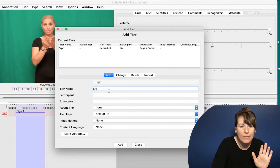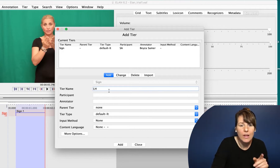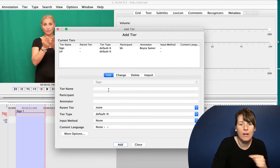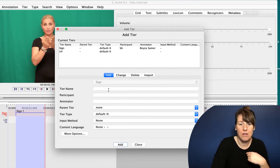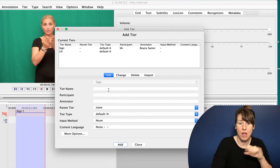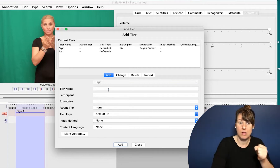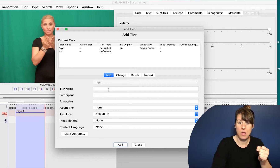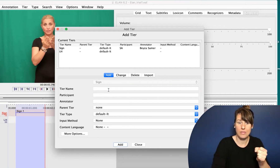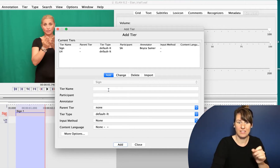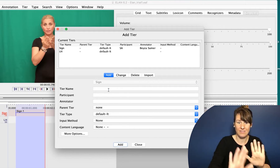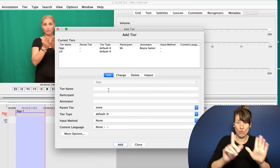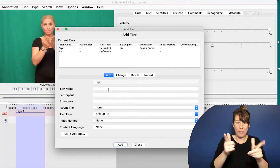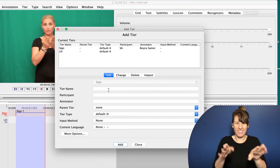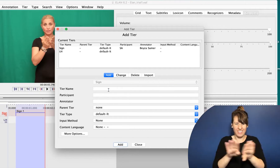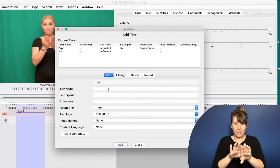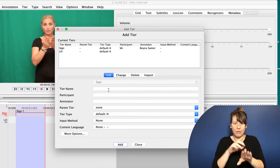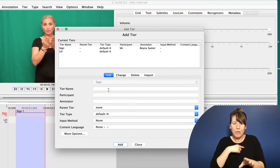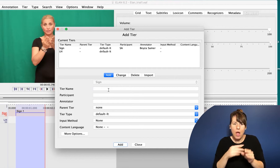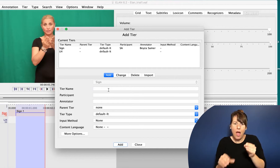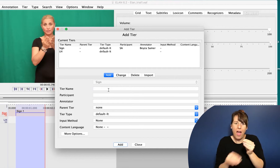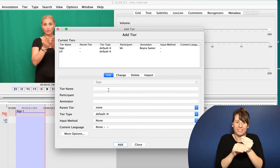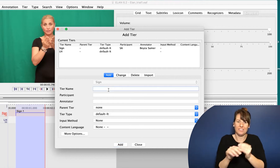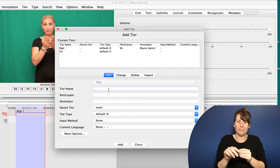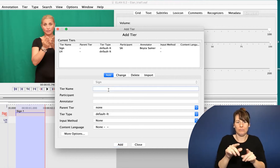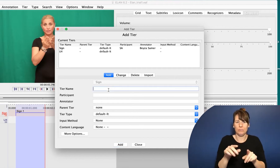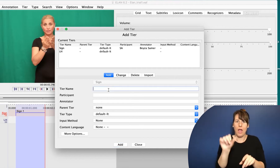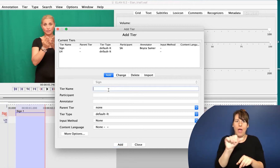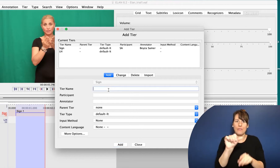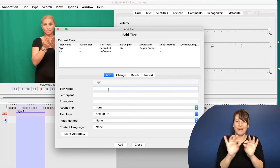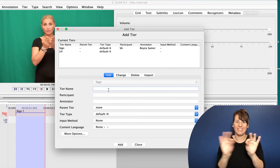And without closing this dialog box, I can add another tier.